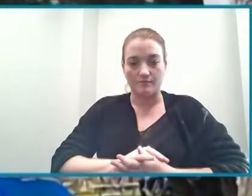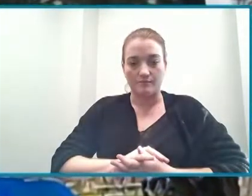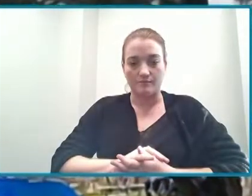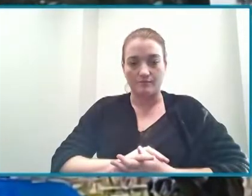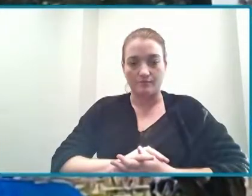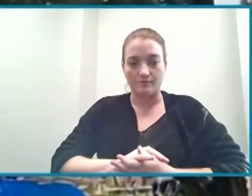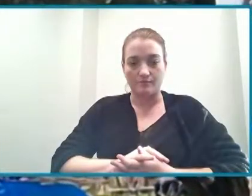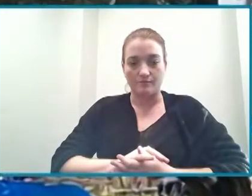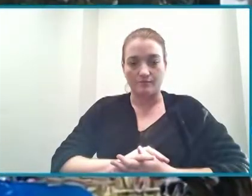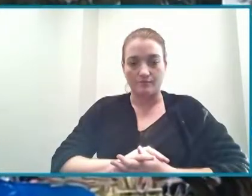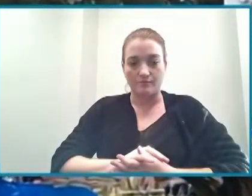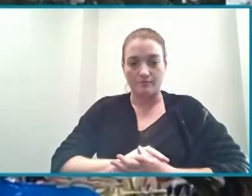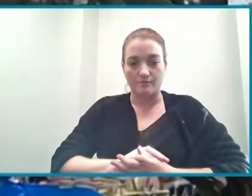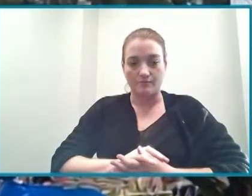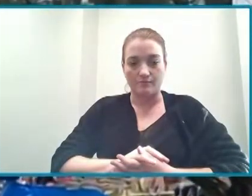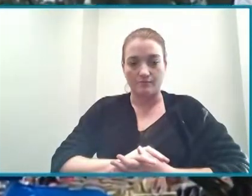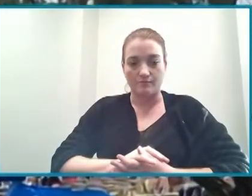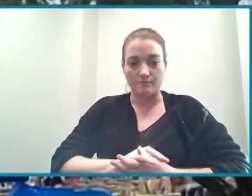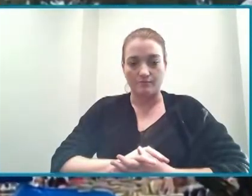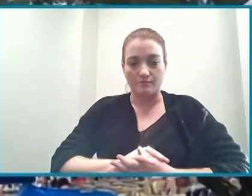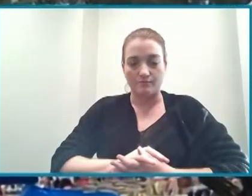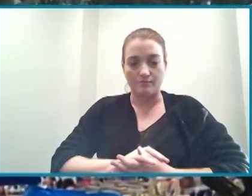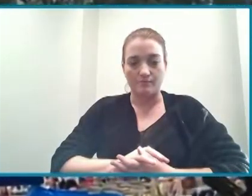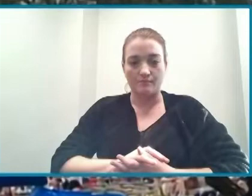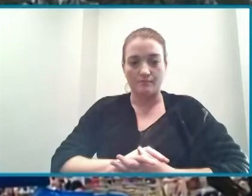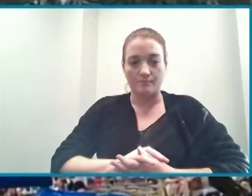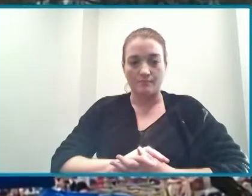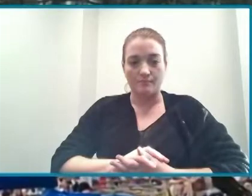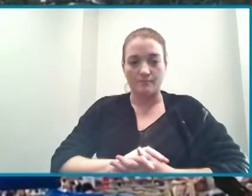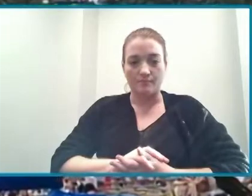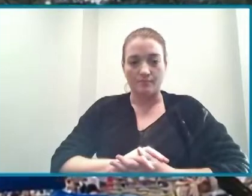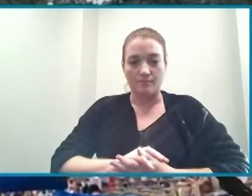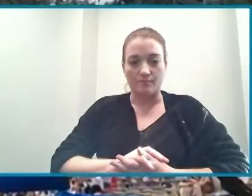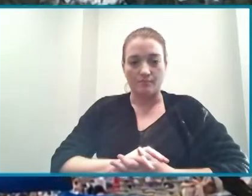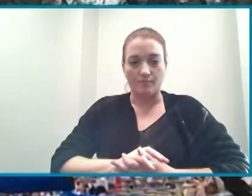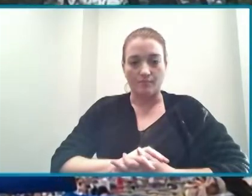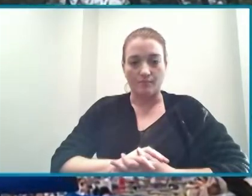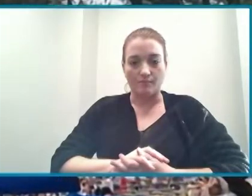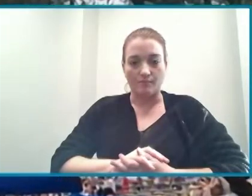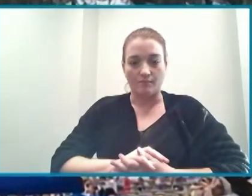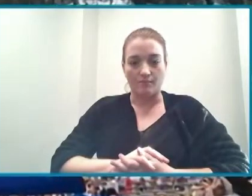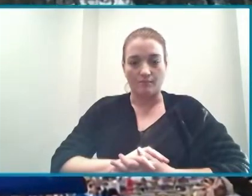a lot of the groups they have perform their traditional dances. And, uh,